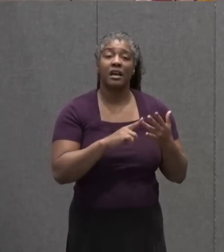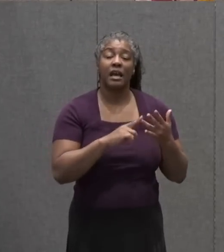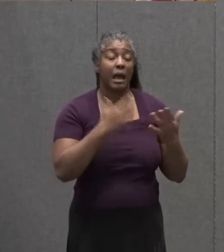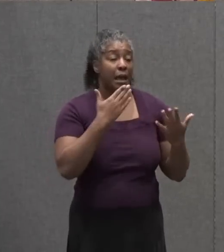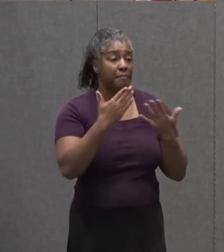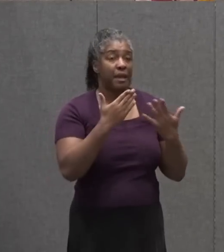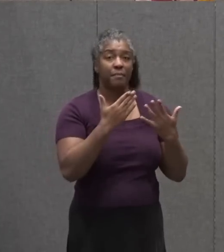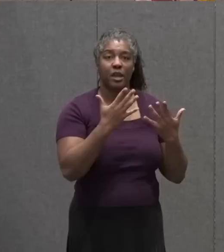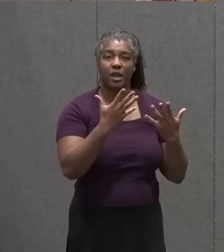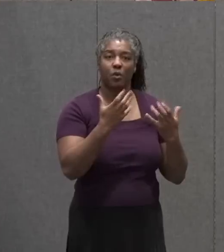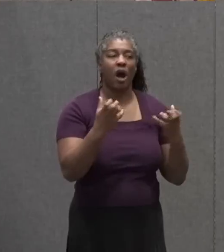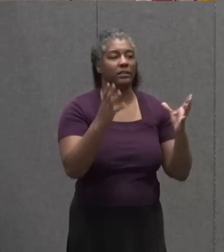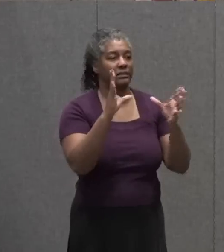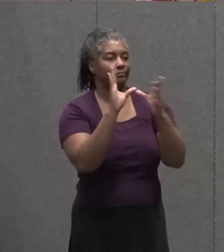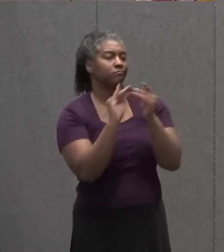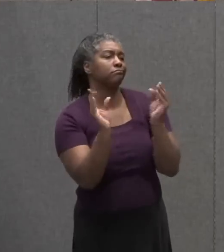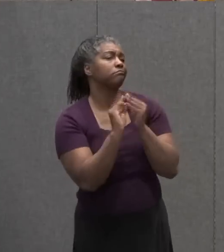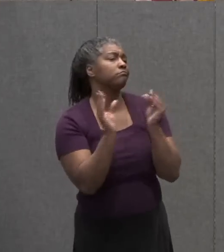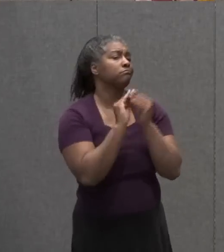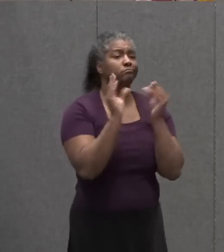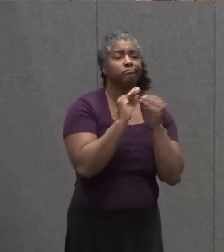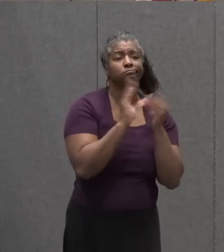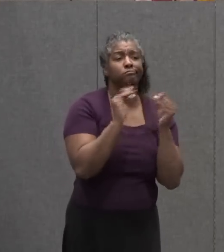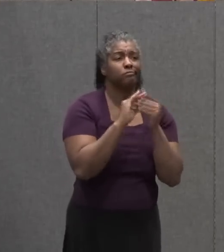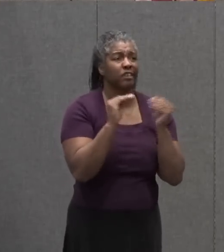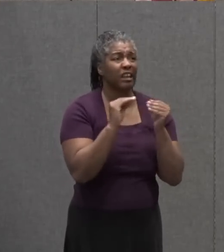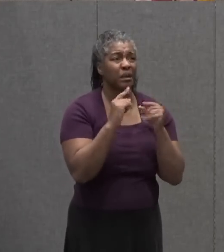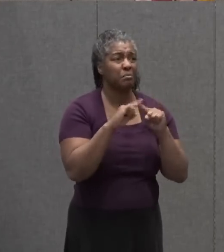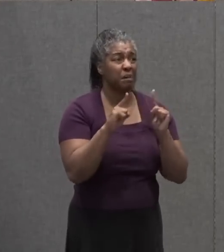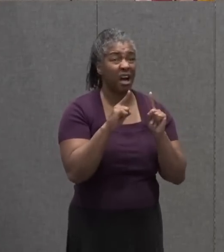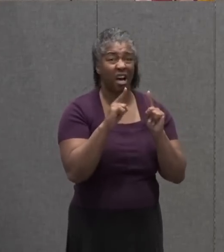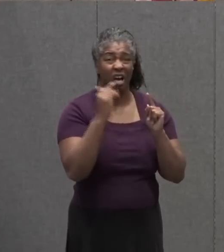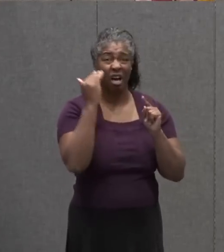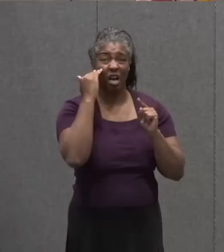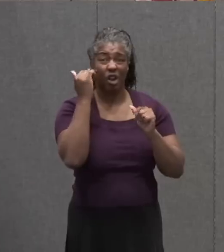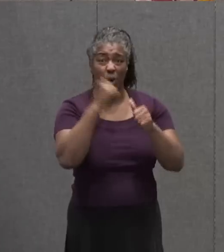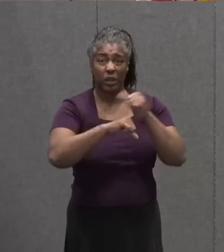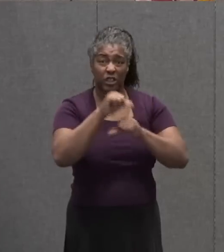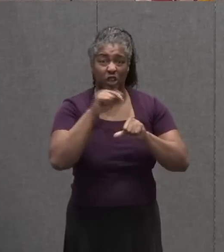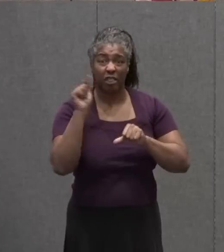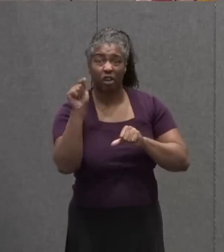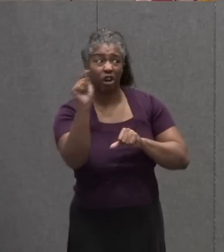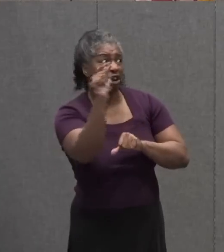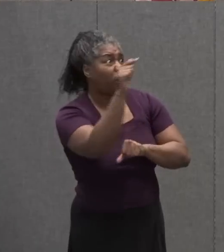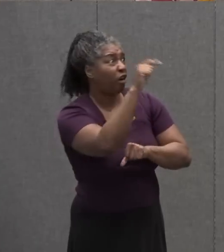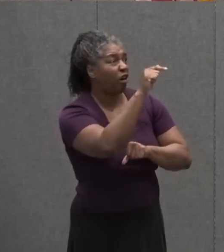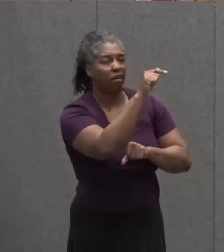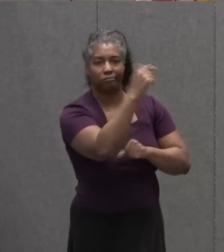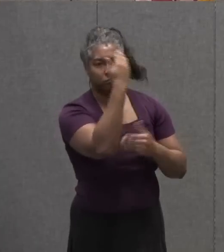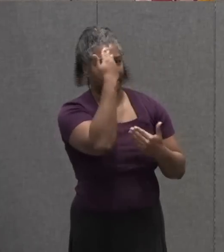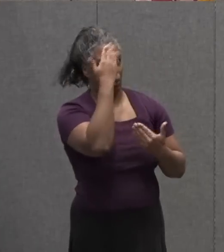So here's some things for us to think about. We might need to stop, slow down,